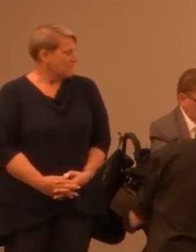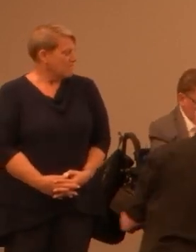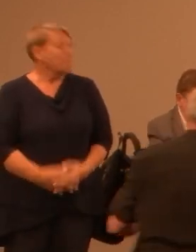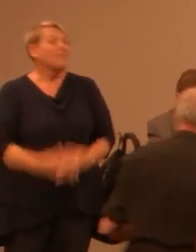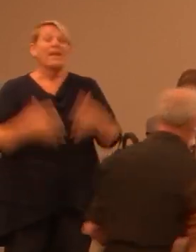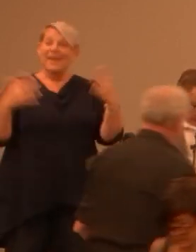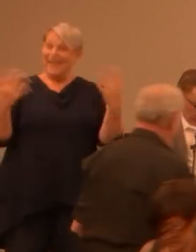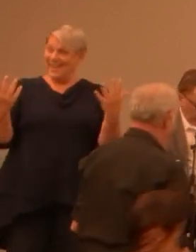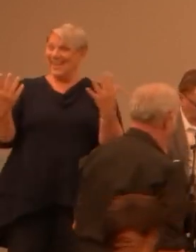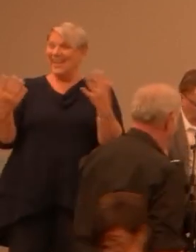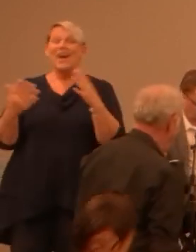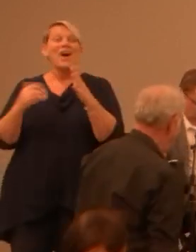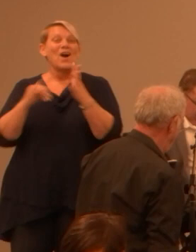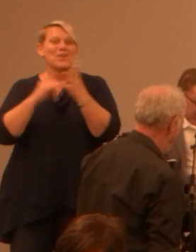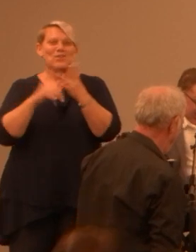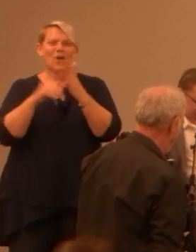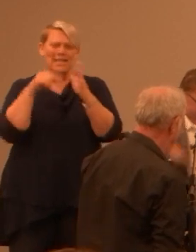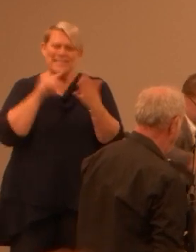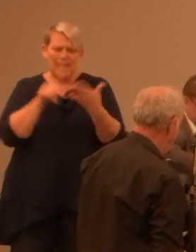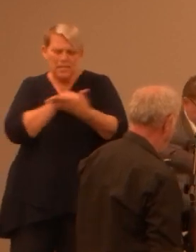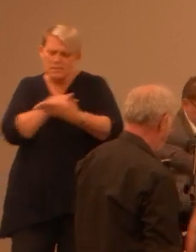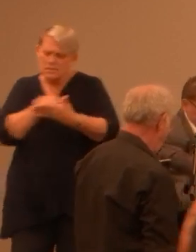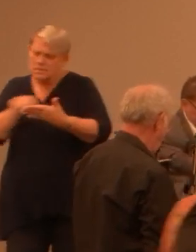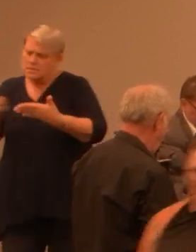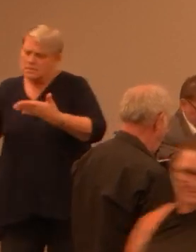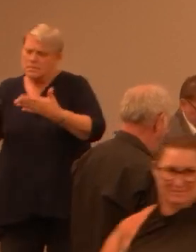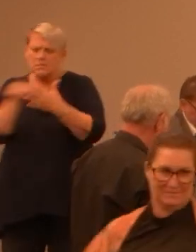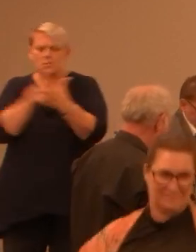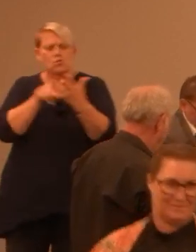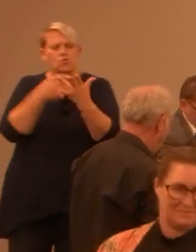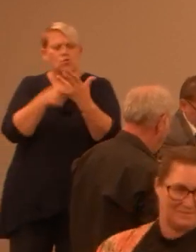It now says "Jordan stays on central on stage for final photos."